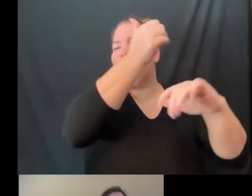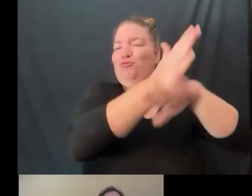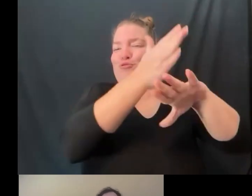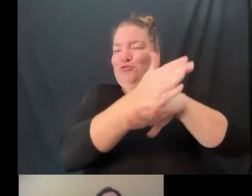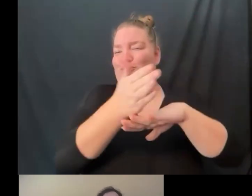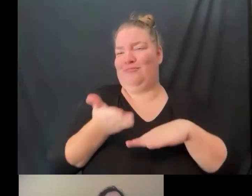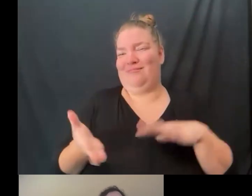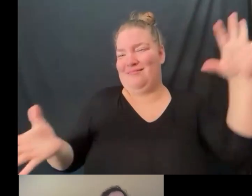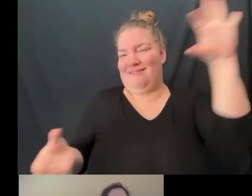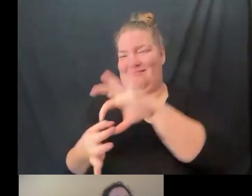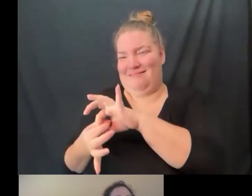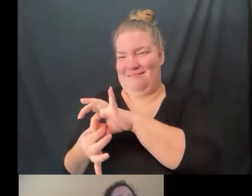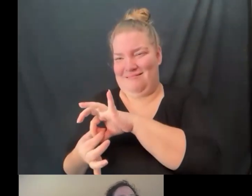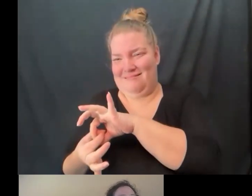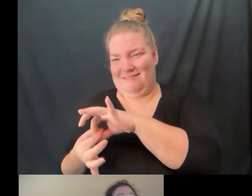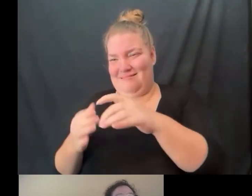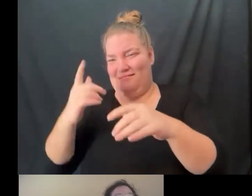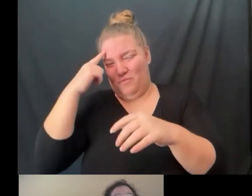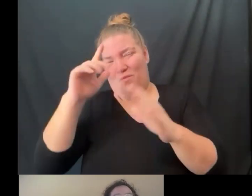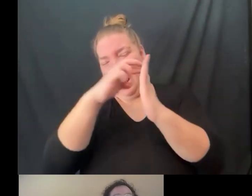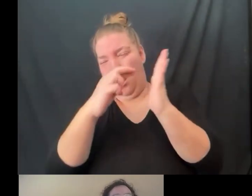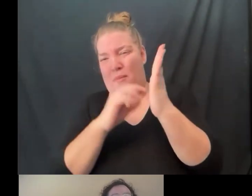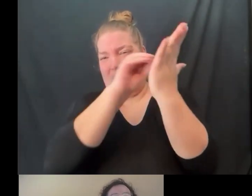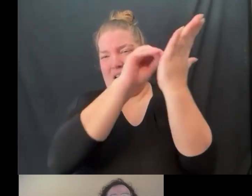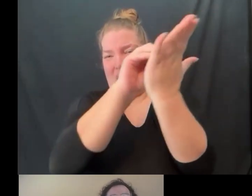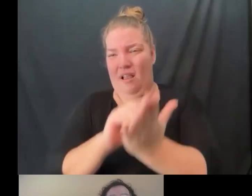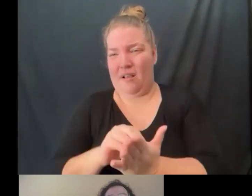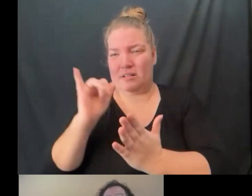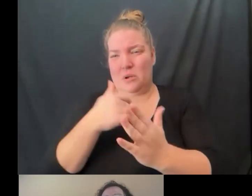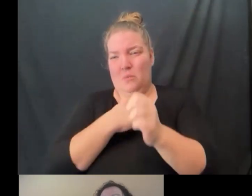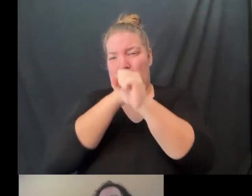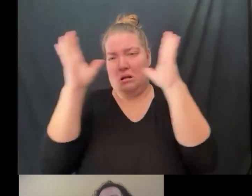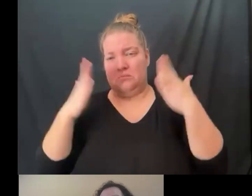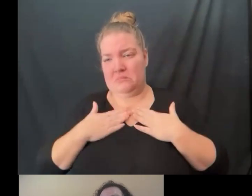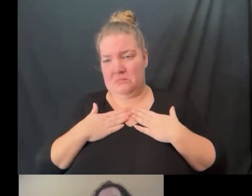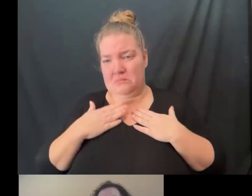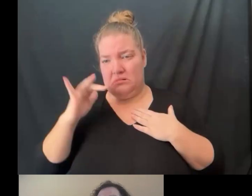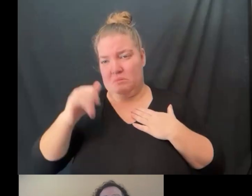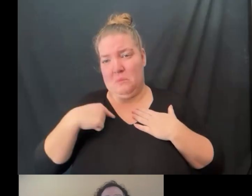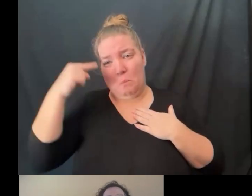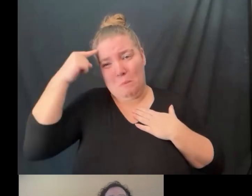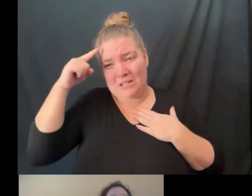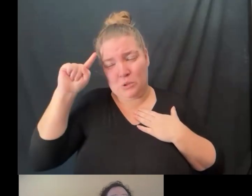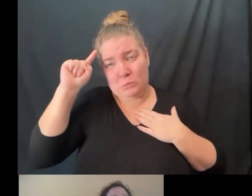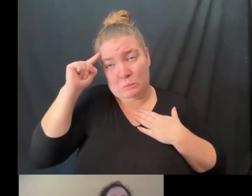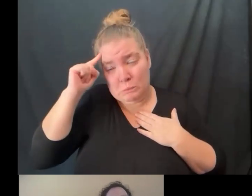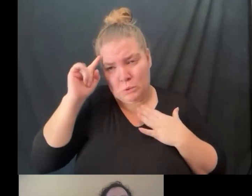would probably at some point have to become accessible, and that could come under the Phase 2, for example. My educated guess as an example.